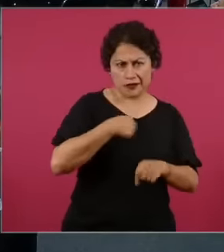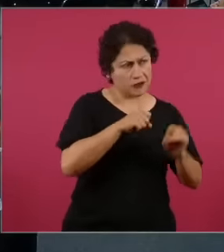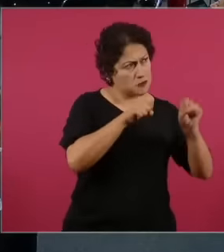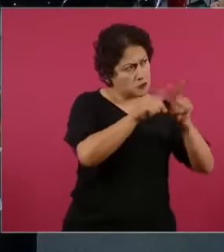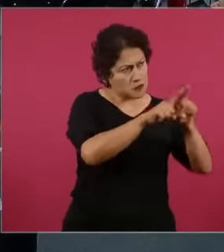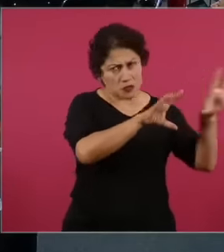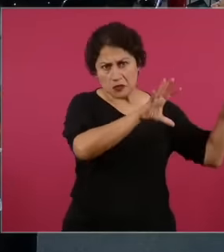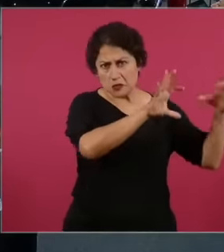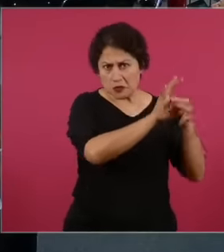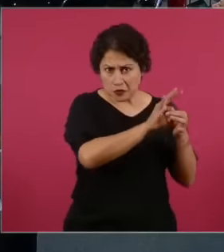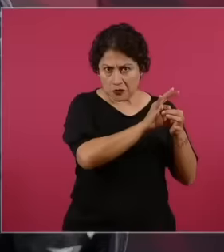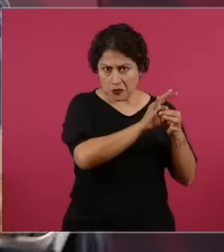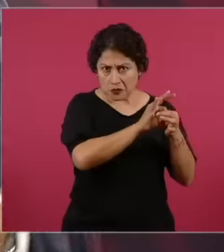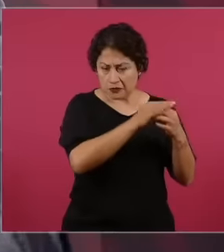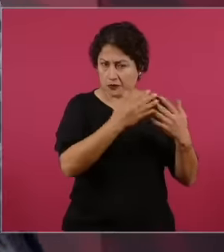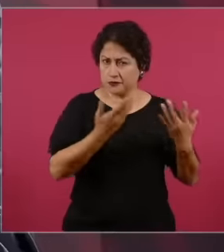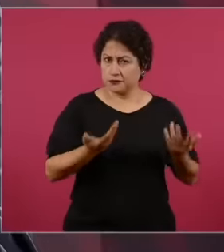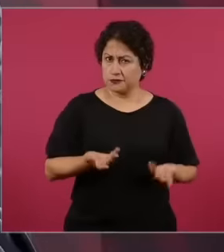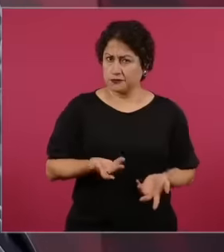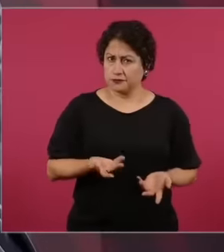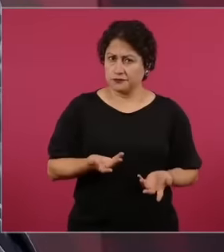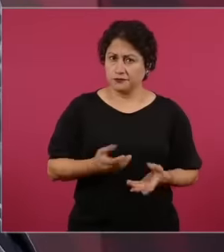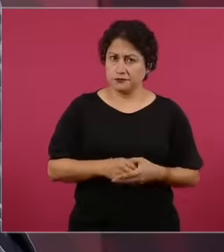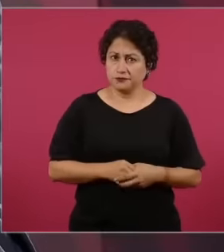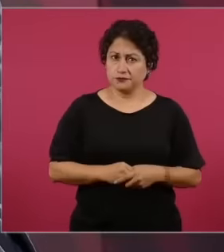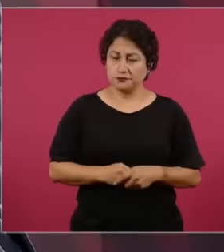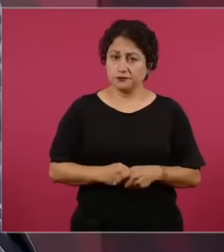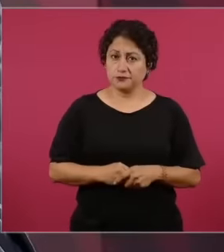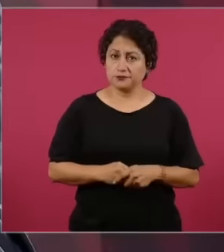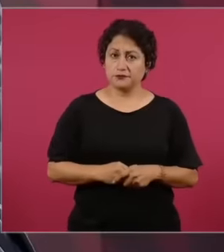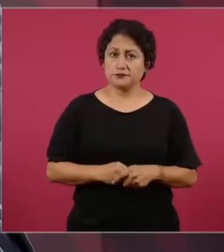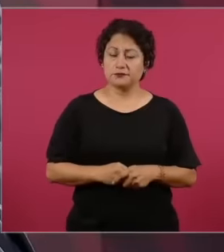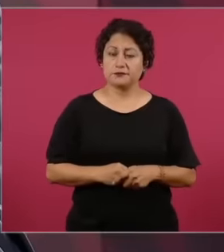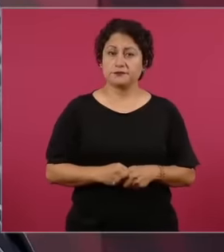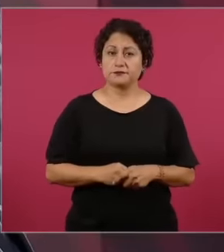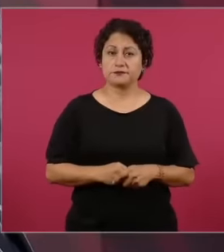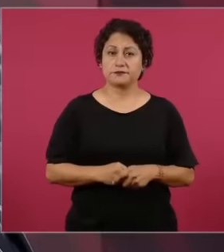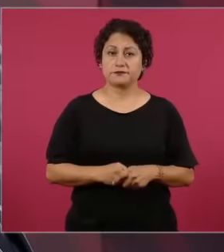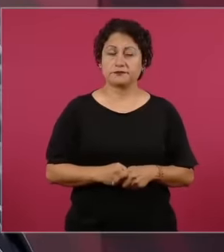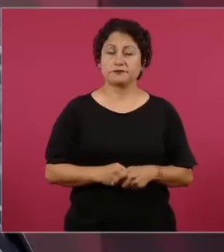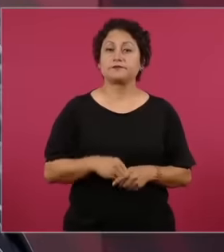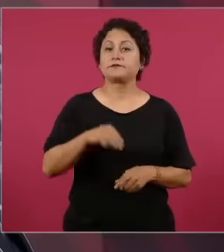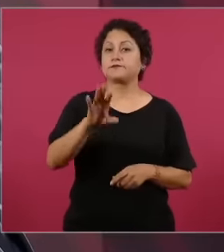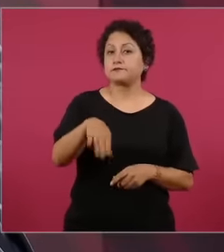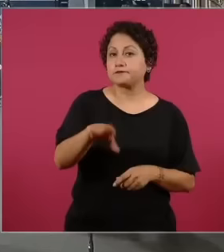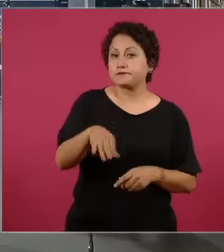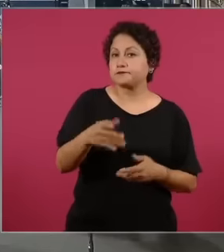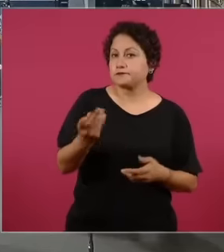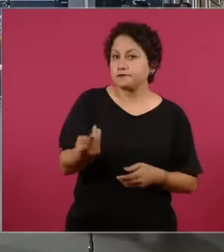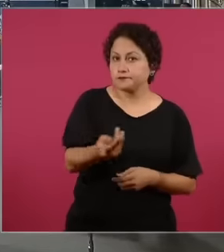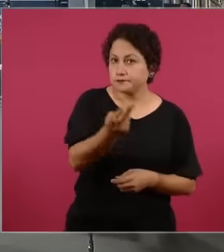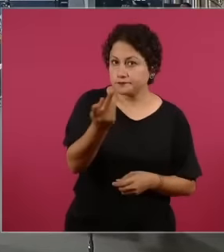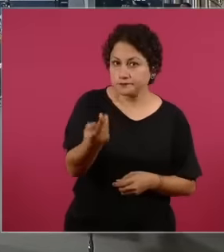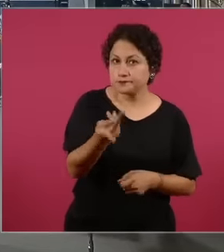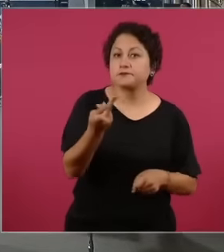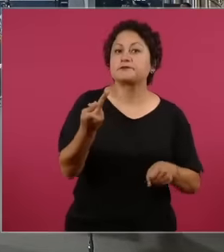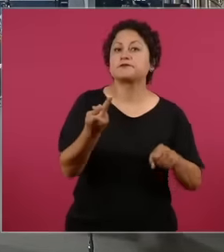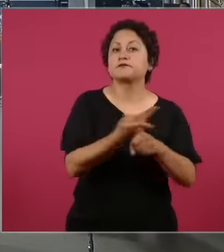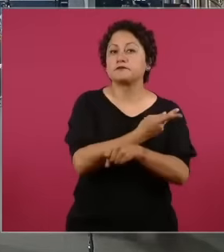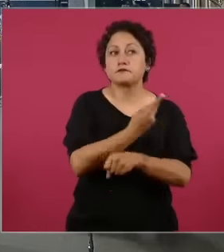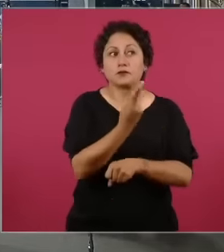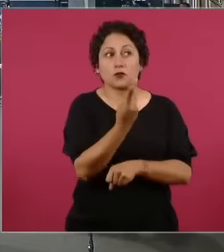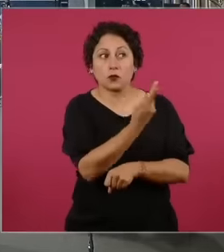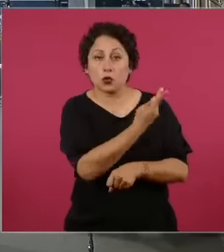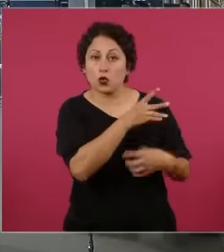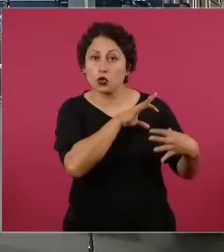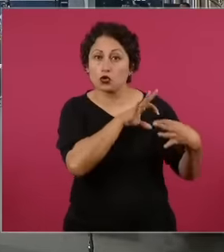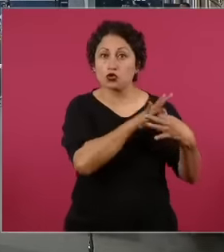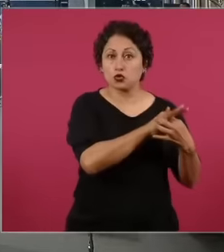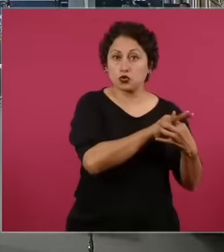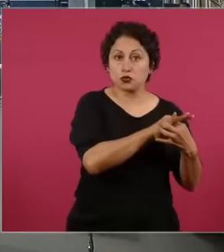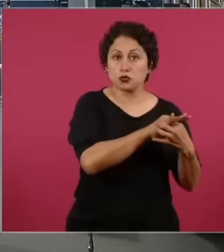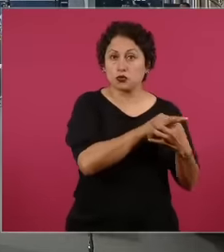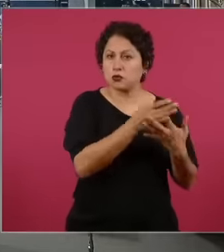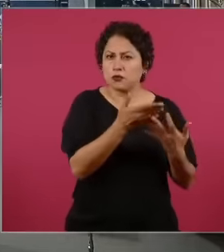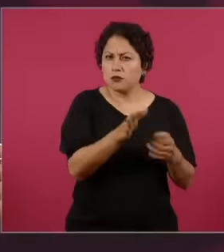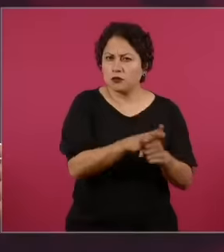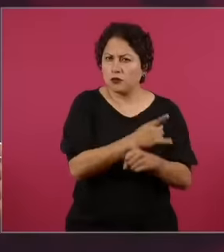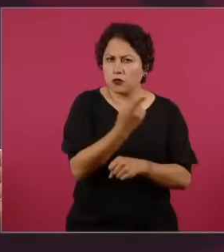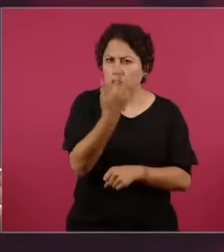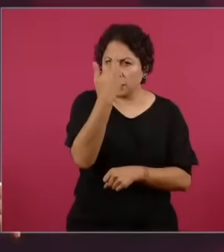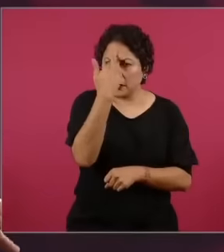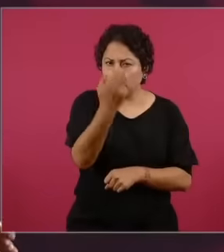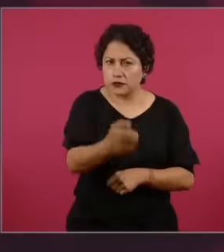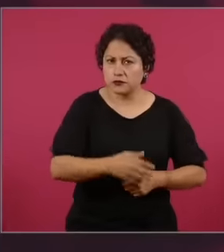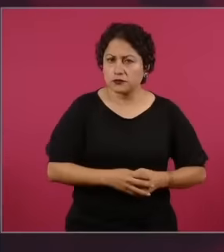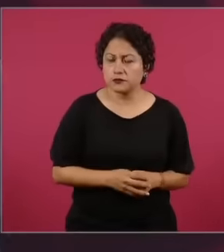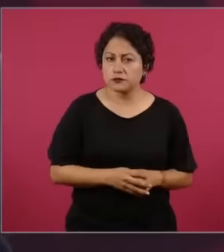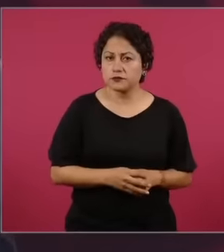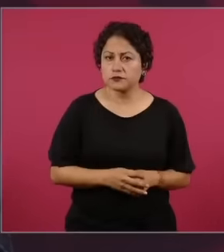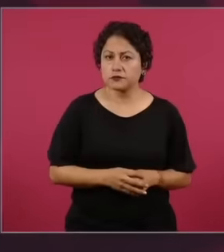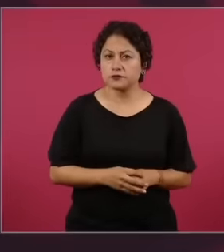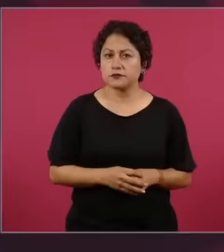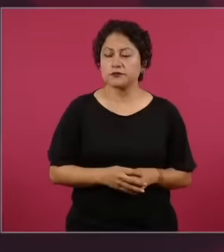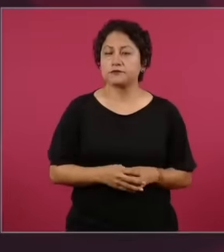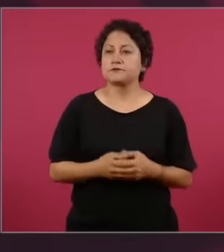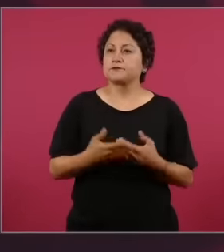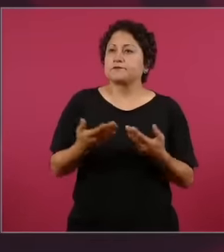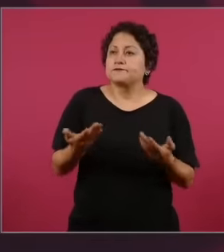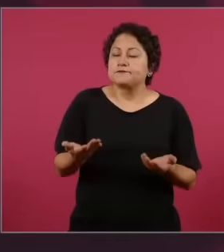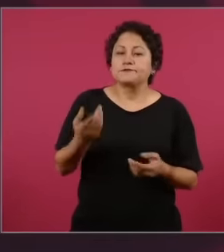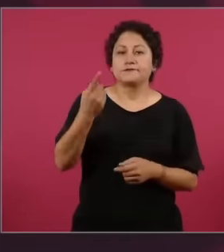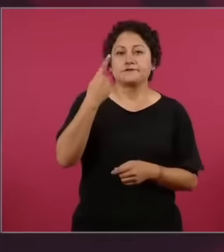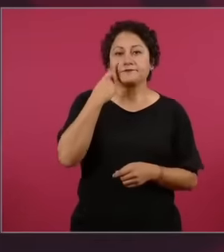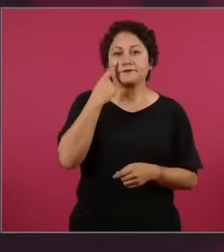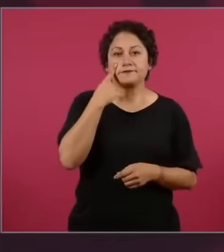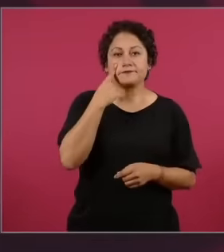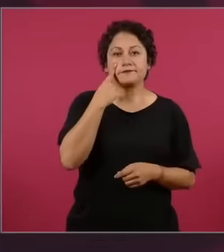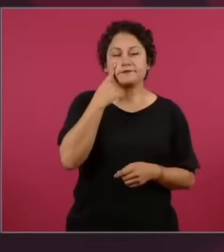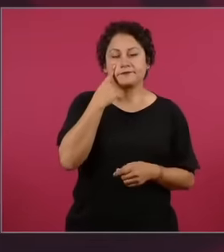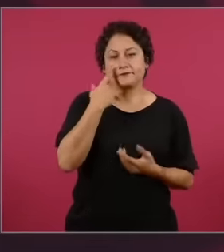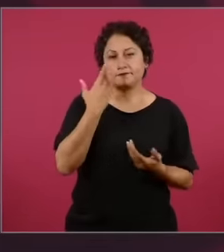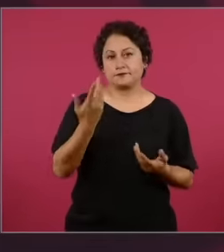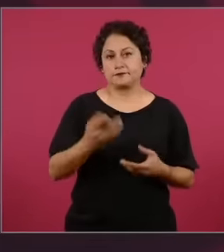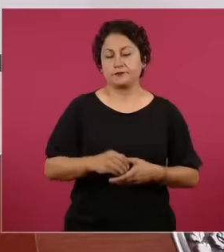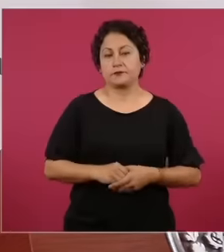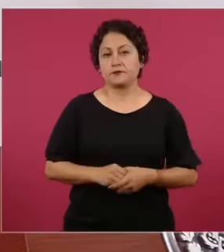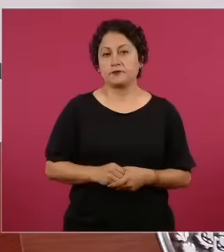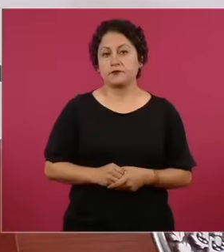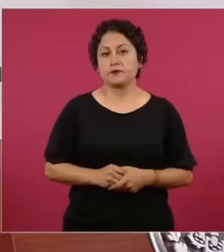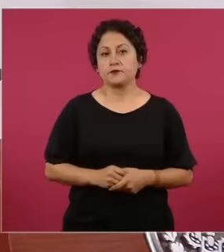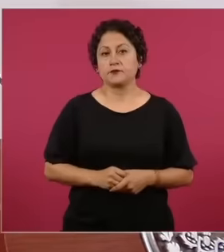together is the president of this joint action, in accordance with the fact that they